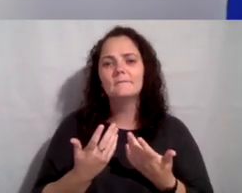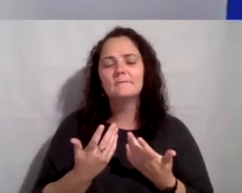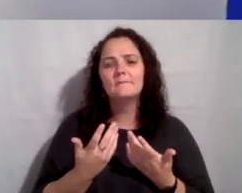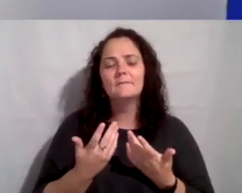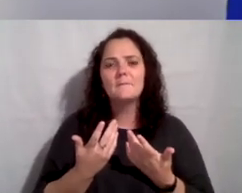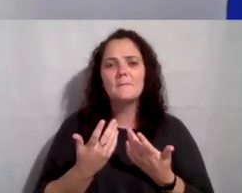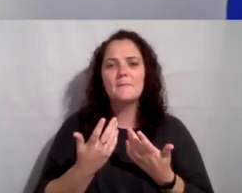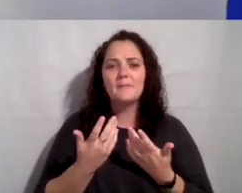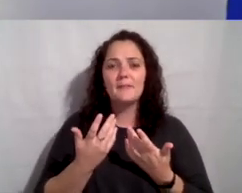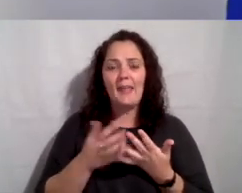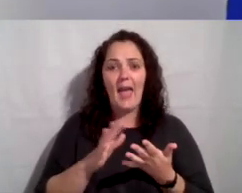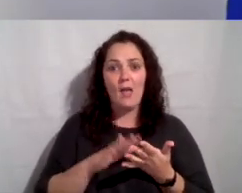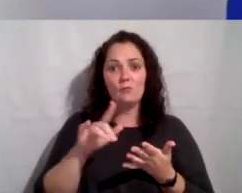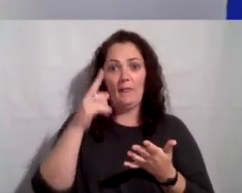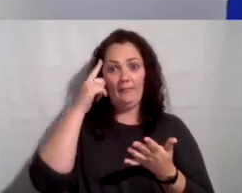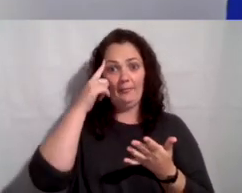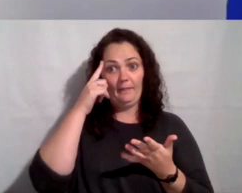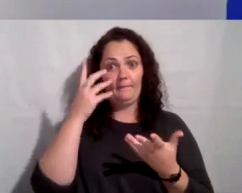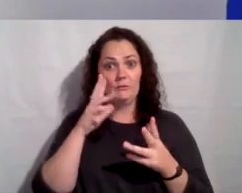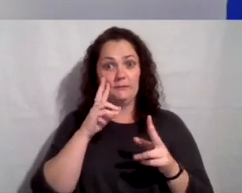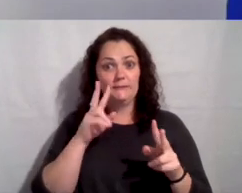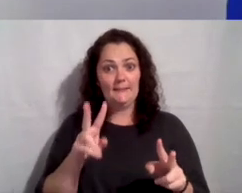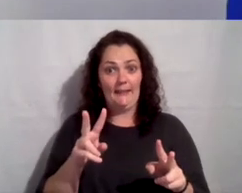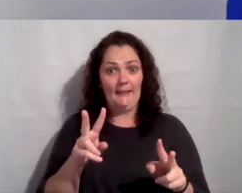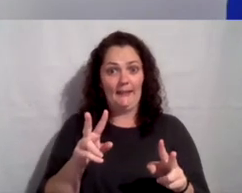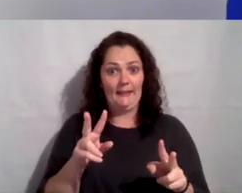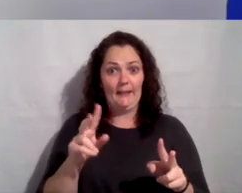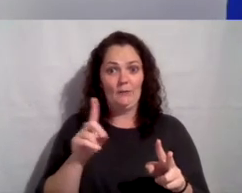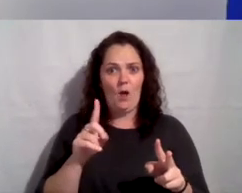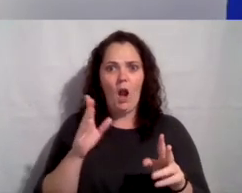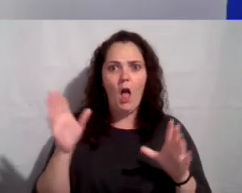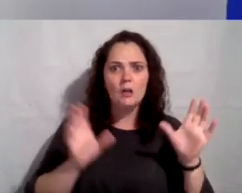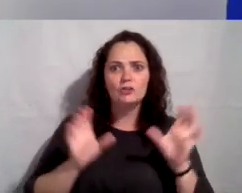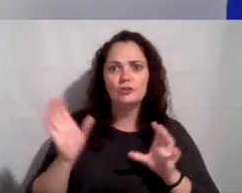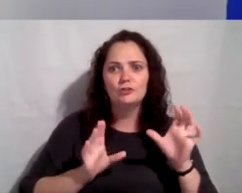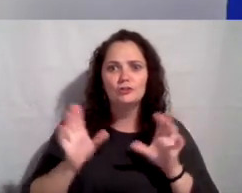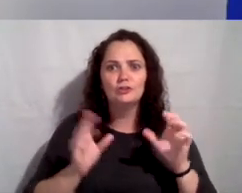is seen or is visualised is through a lot of motion and a lot of